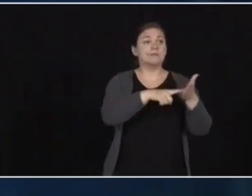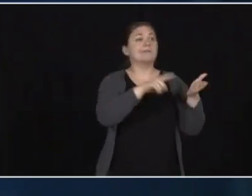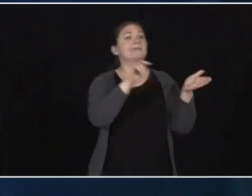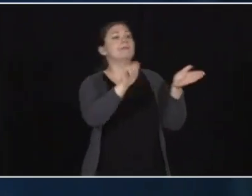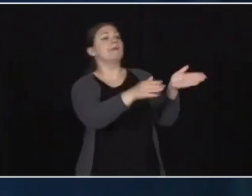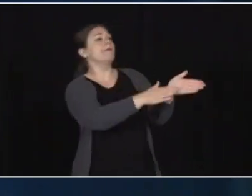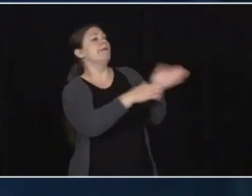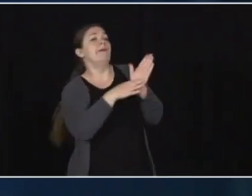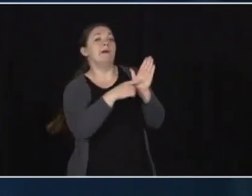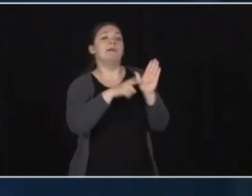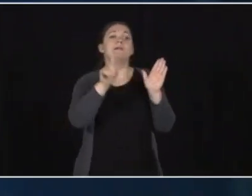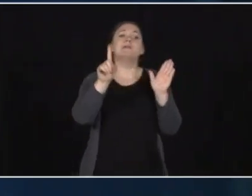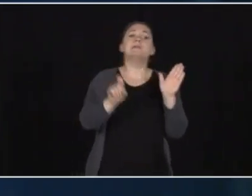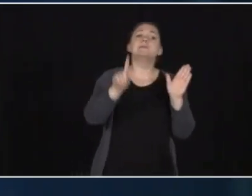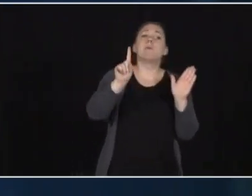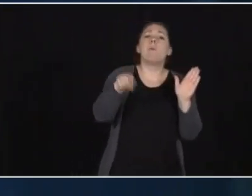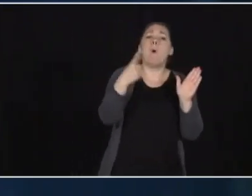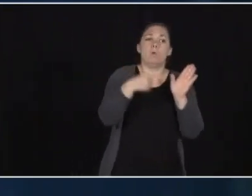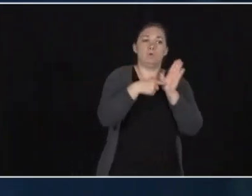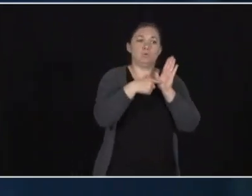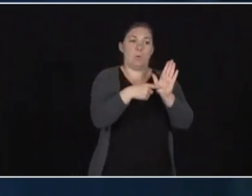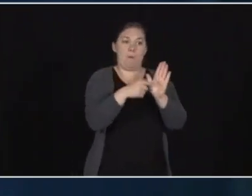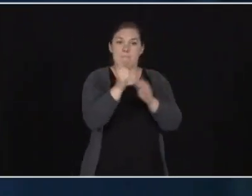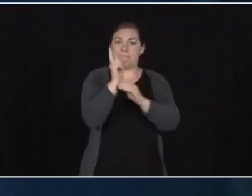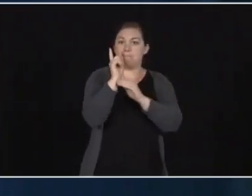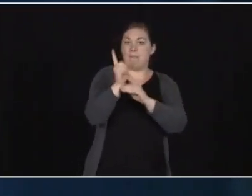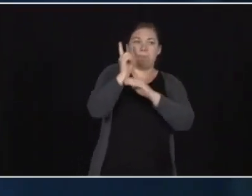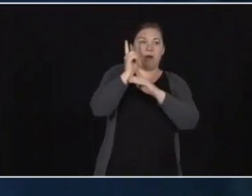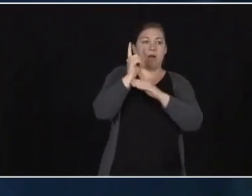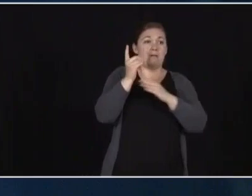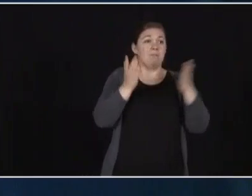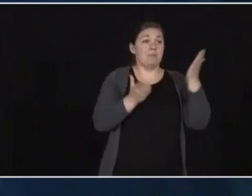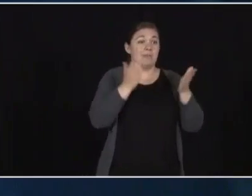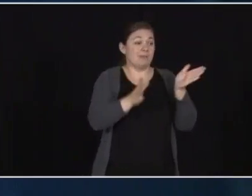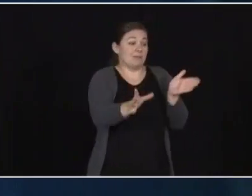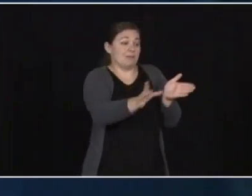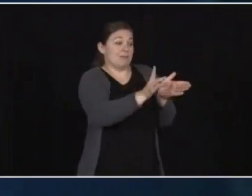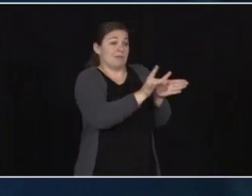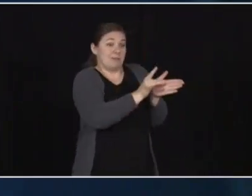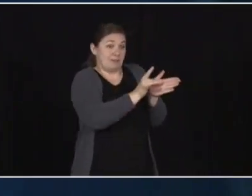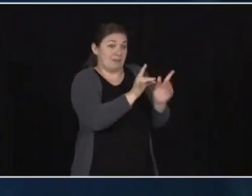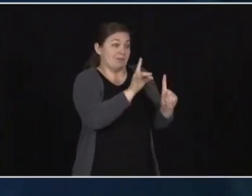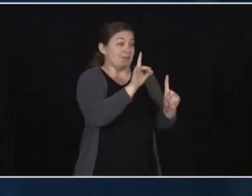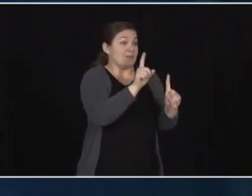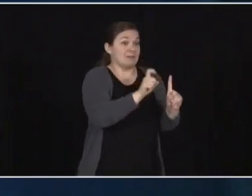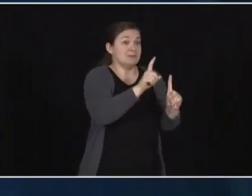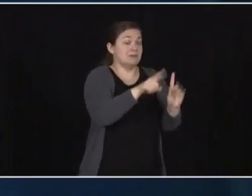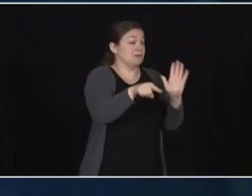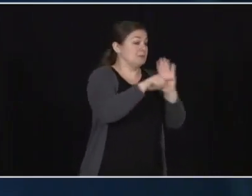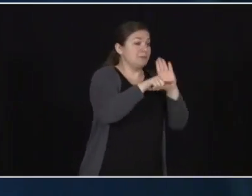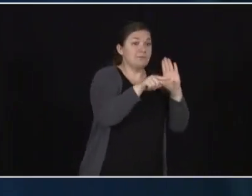I will pause for a minute and remind you back to what Doctor Alan said which a test is a moment in time.